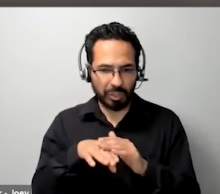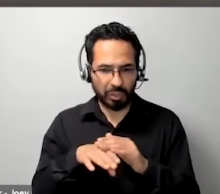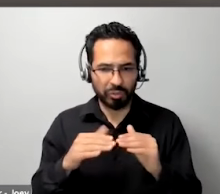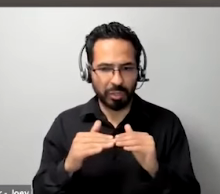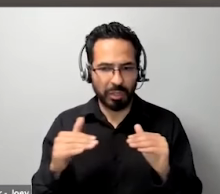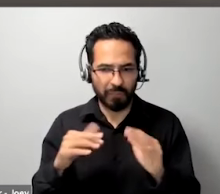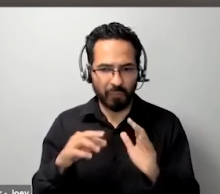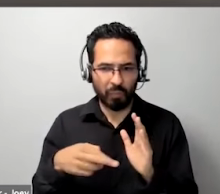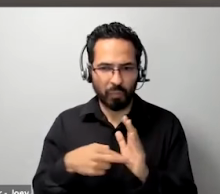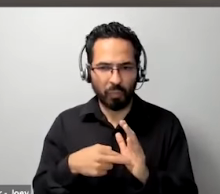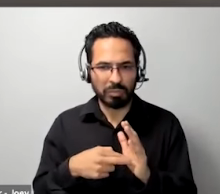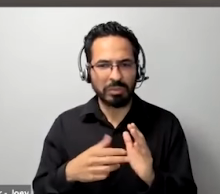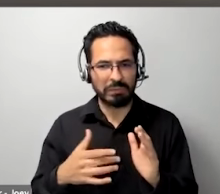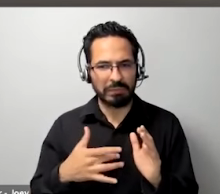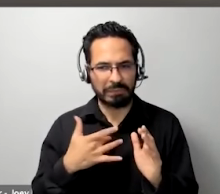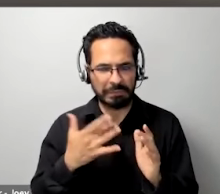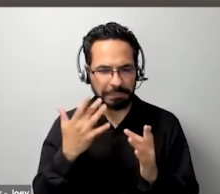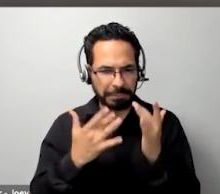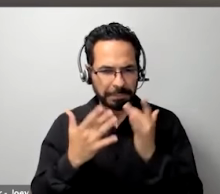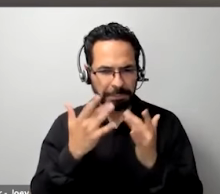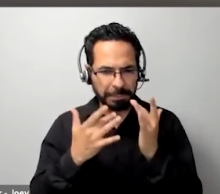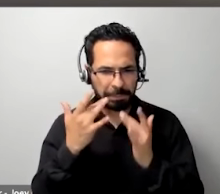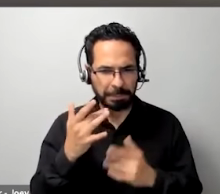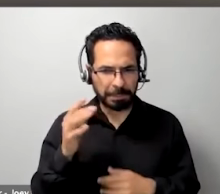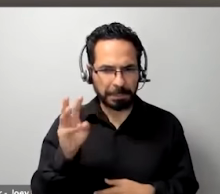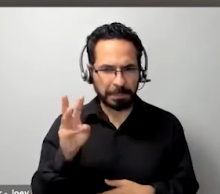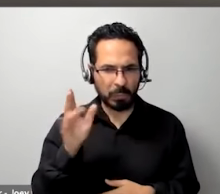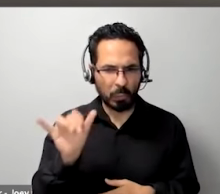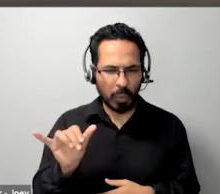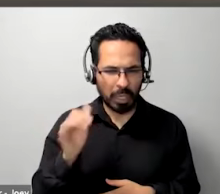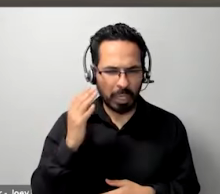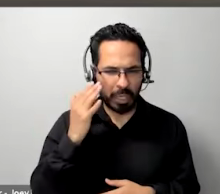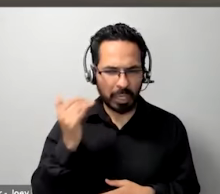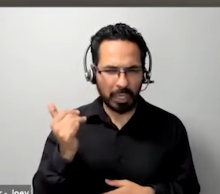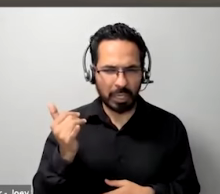And then are there any mentorship or internship programs